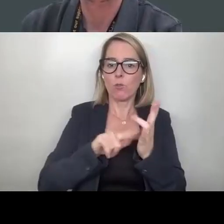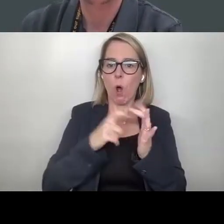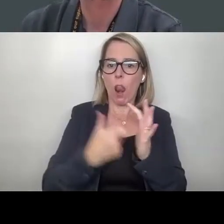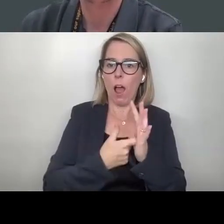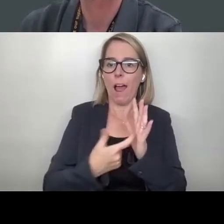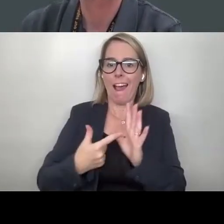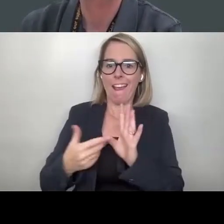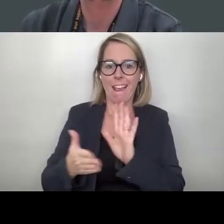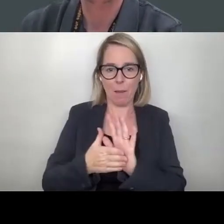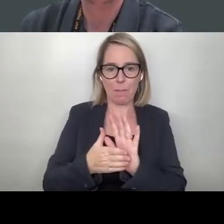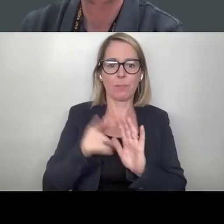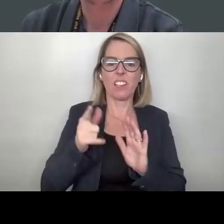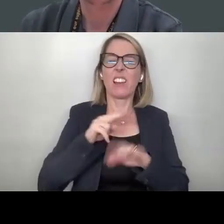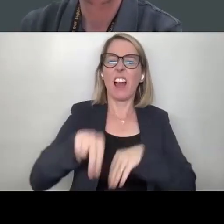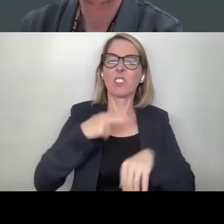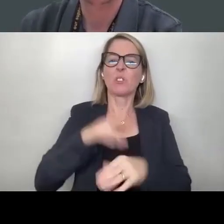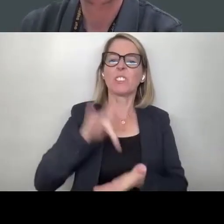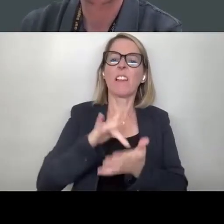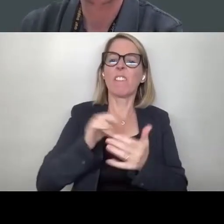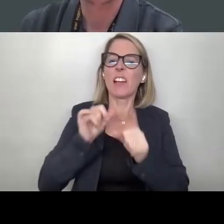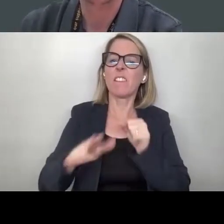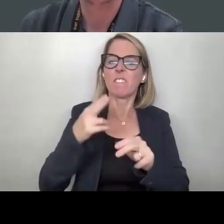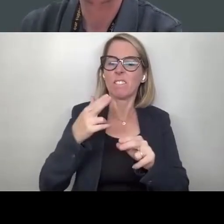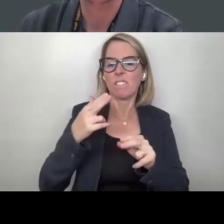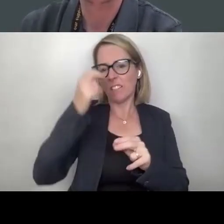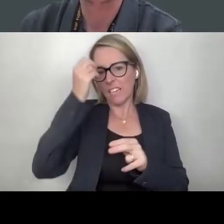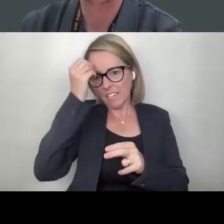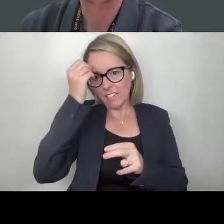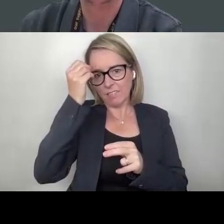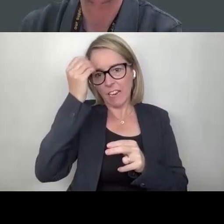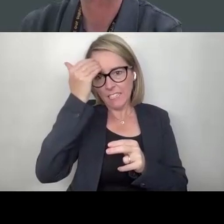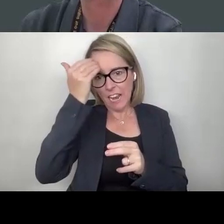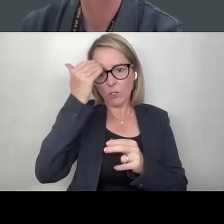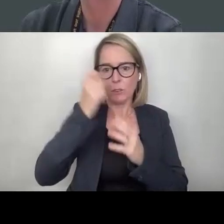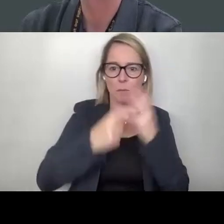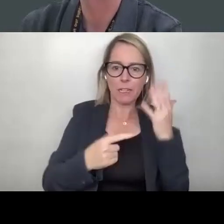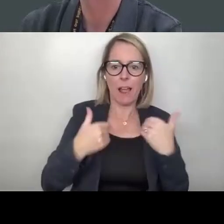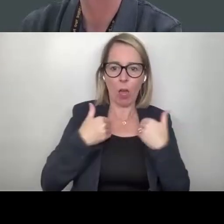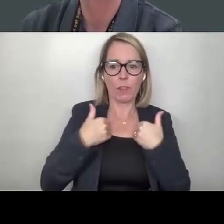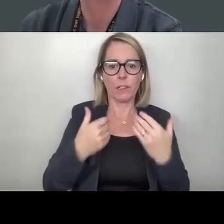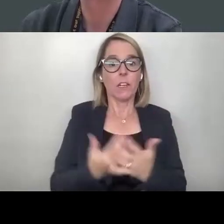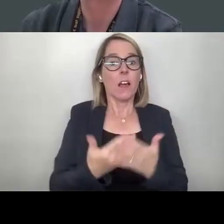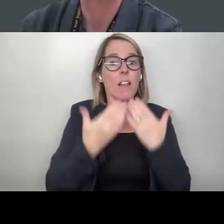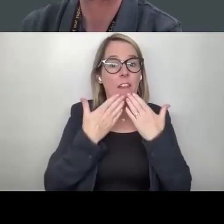us today. If anyone has any questions watching us live, please put them through the Q&A function.